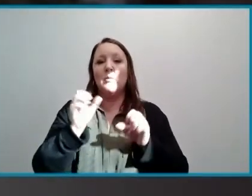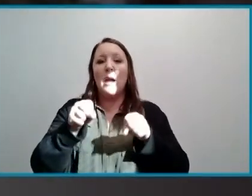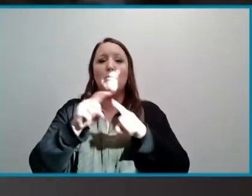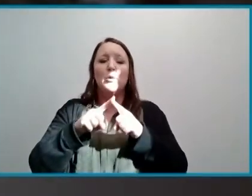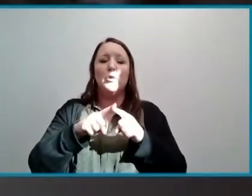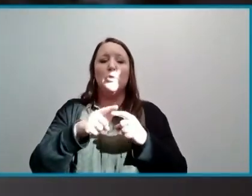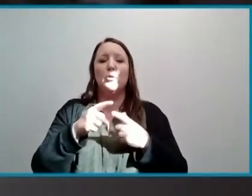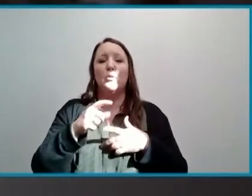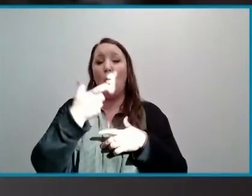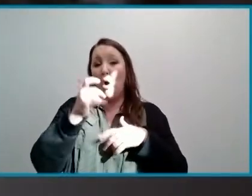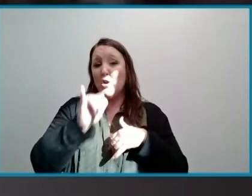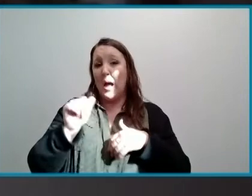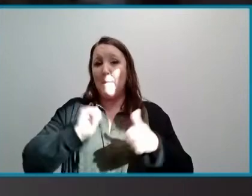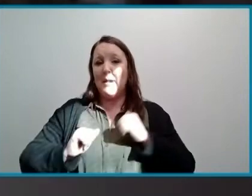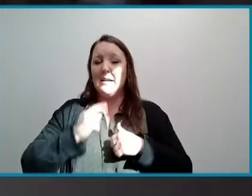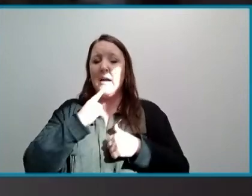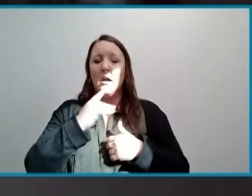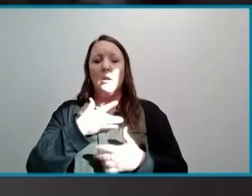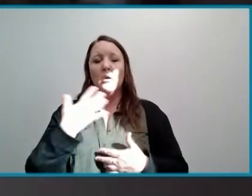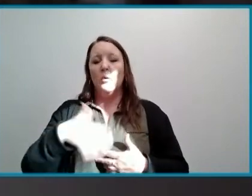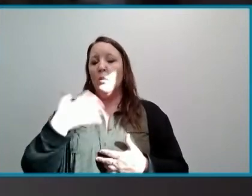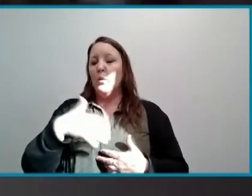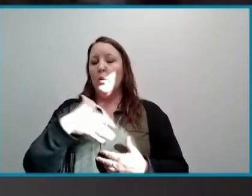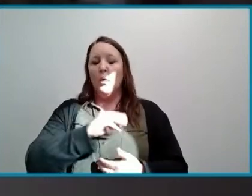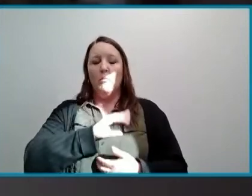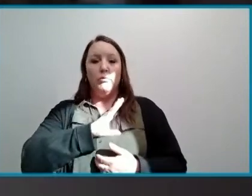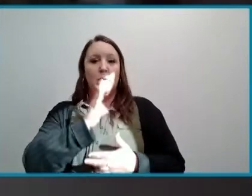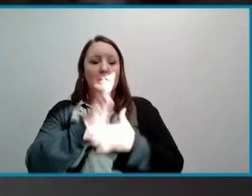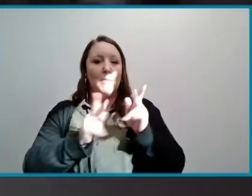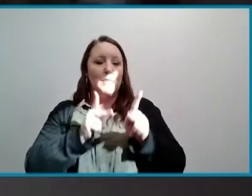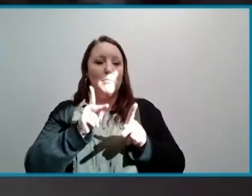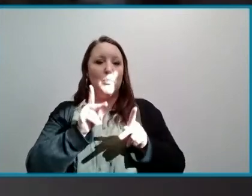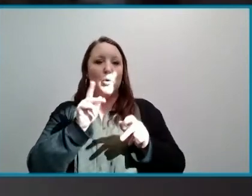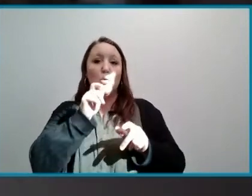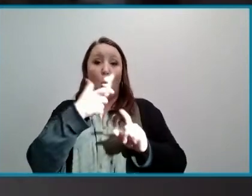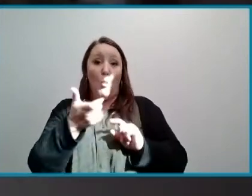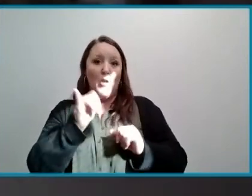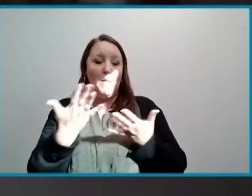that was inspiring some of the people that watched it might be interested in digging deeper."